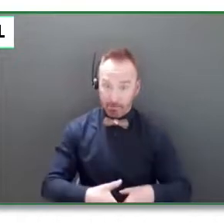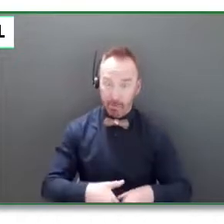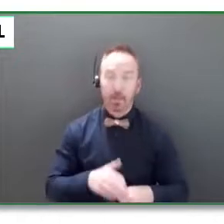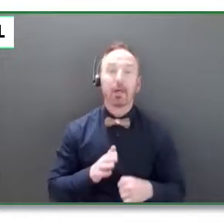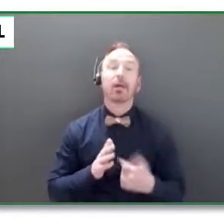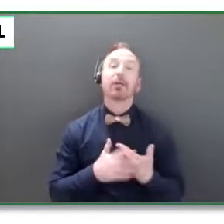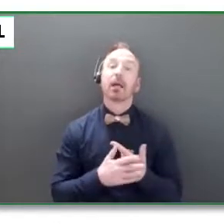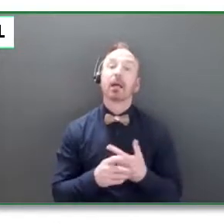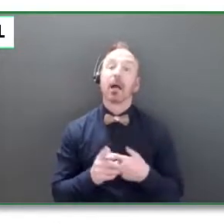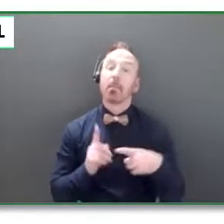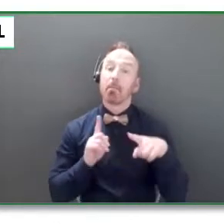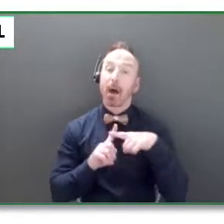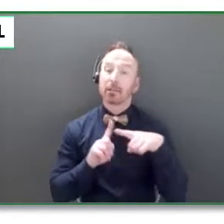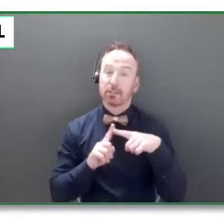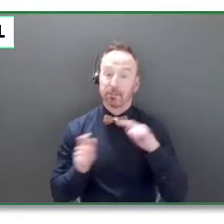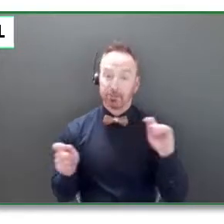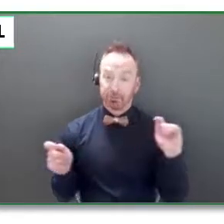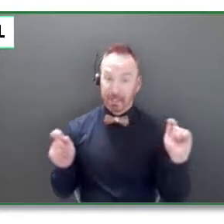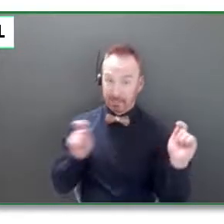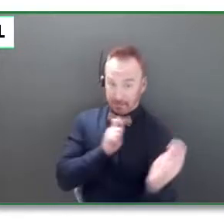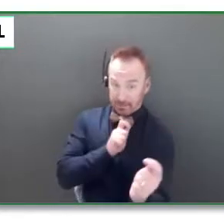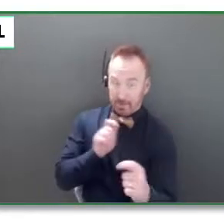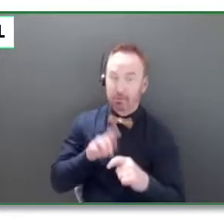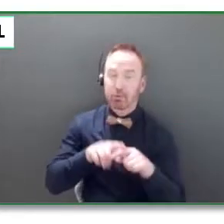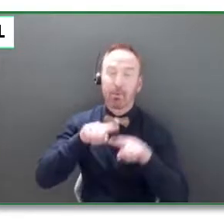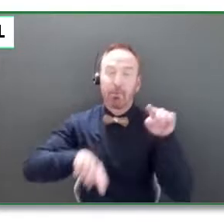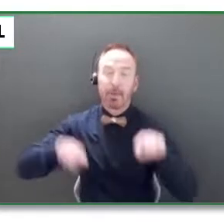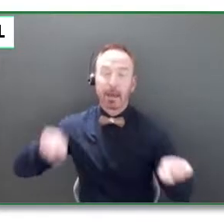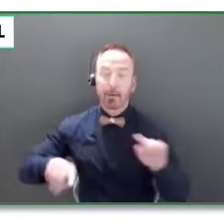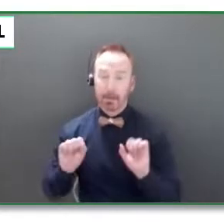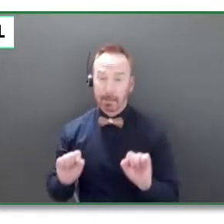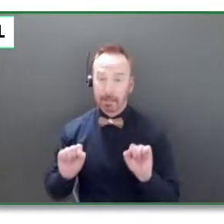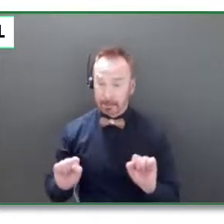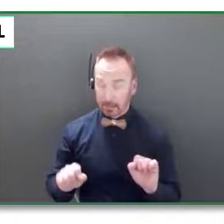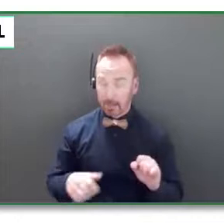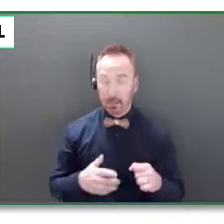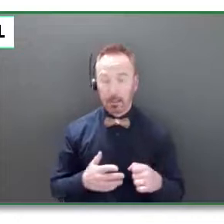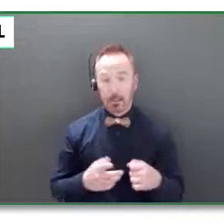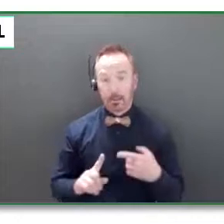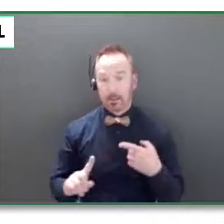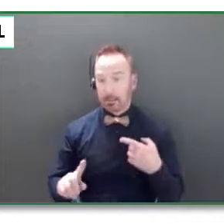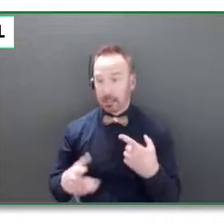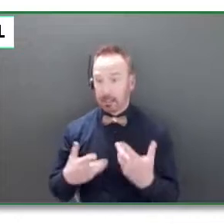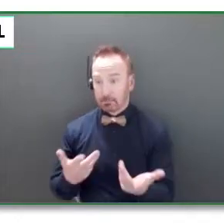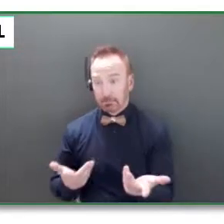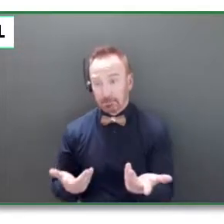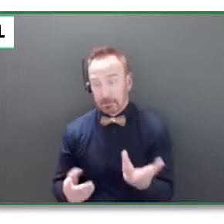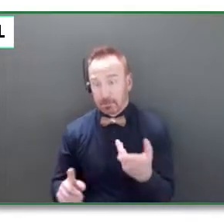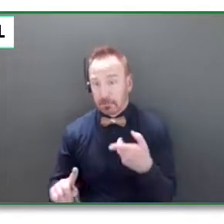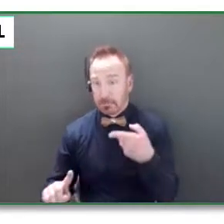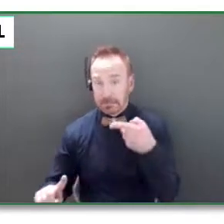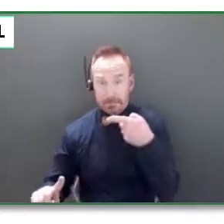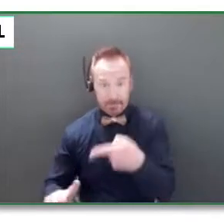variety of abilities including or maybe especially those requiring accessibility